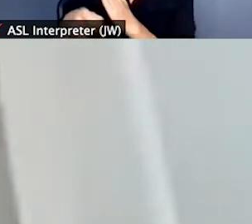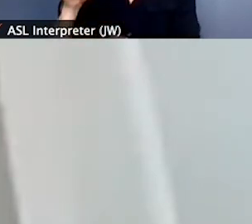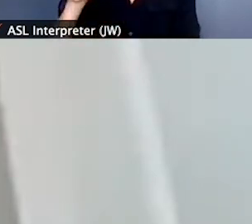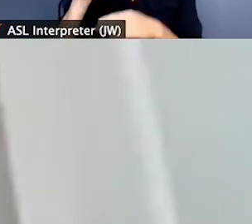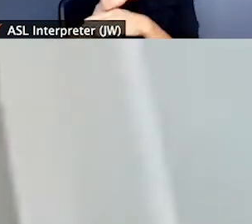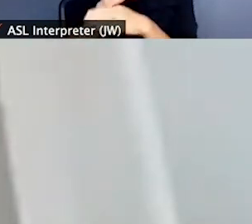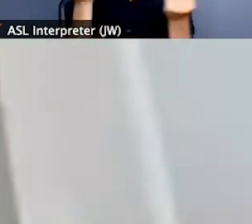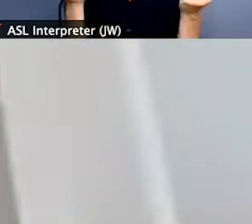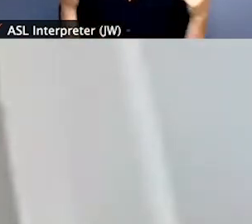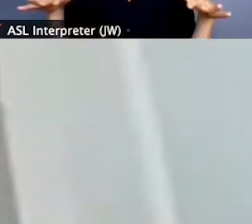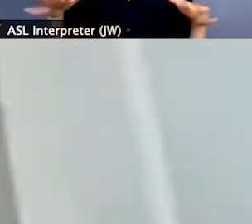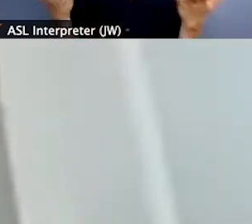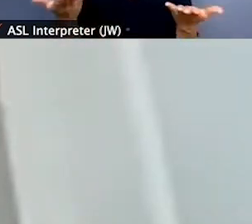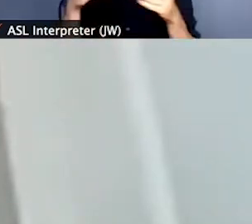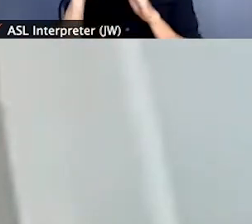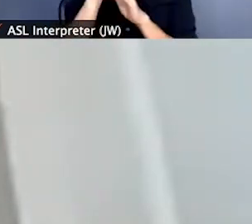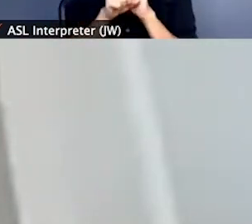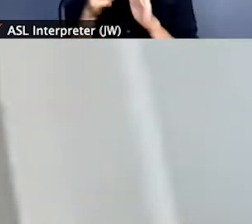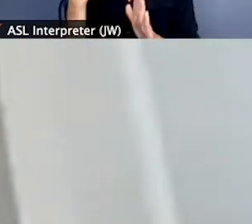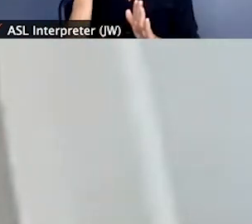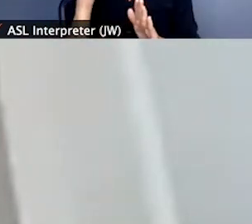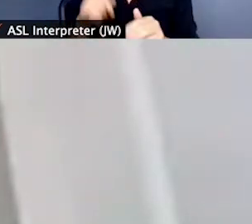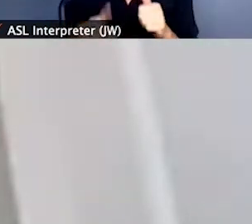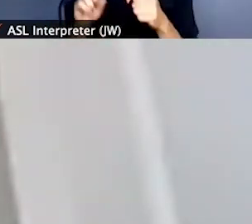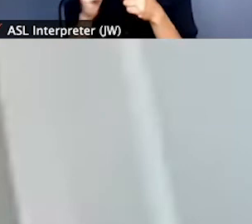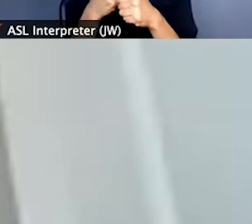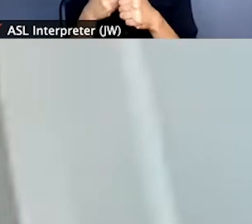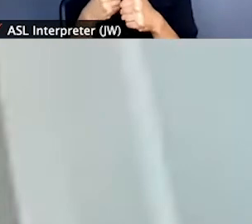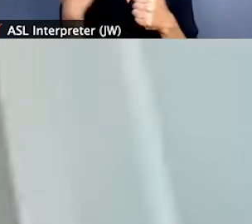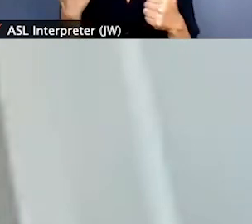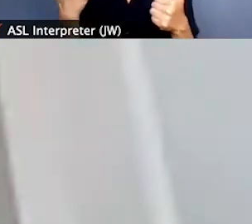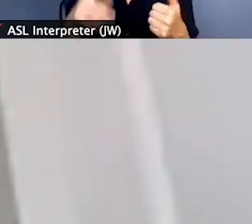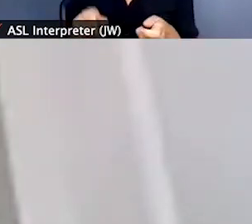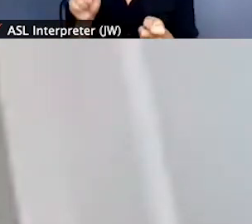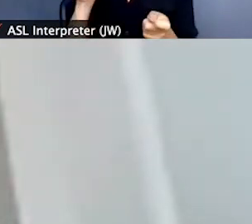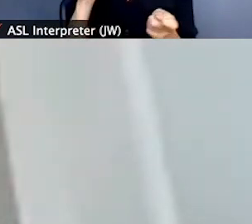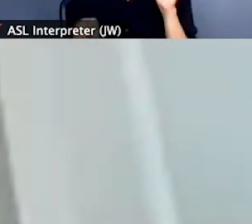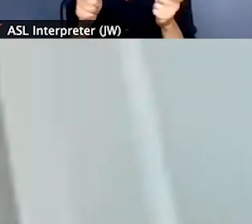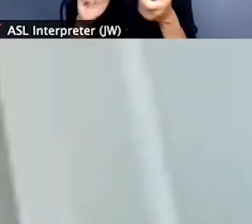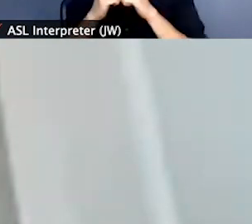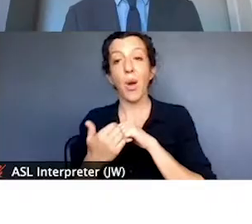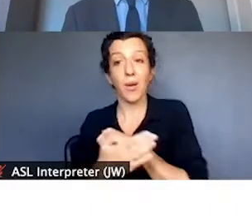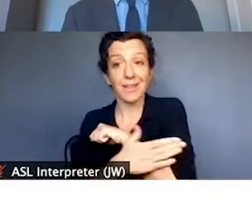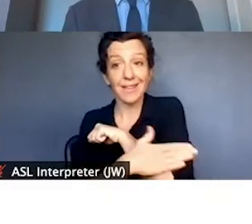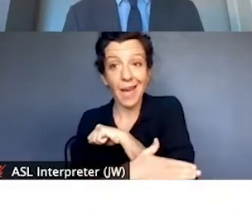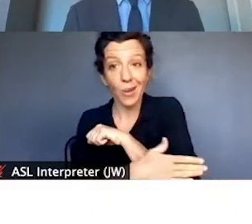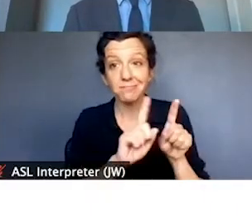The first and the biggest change that will be made by Prop 15 is to modify the way that counties determine the taxable value